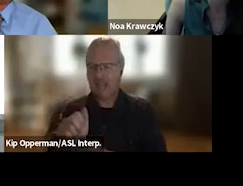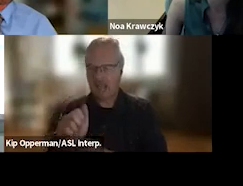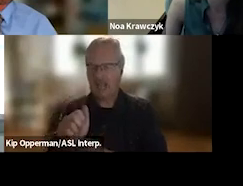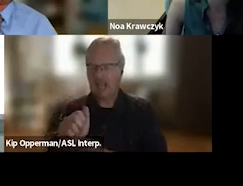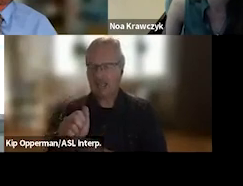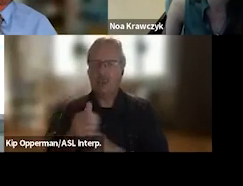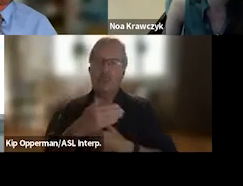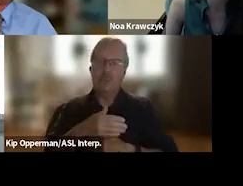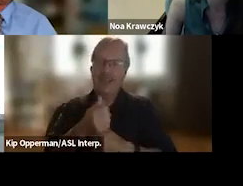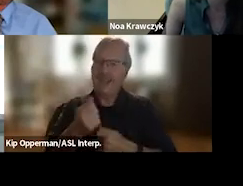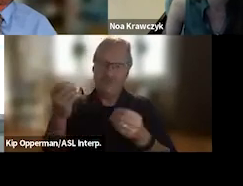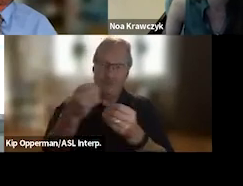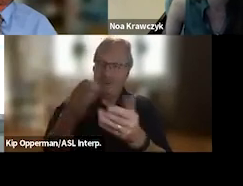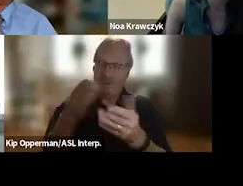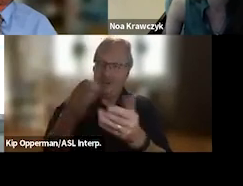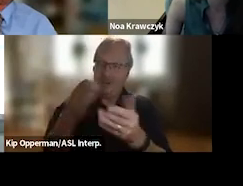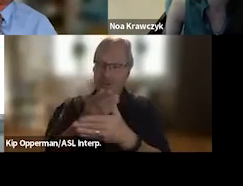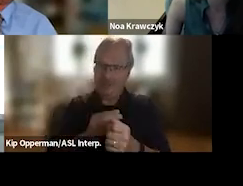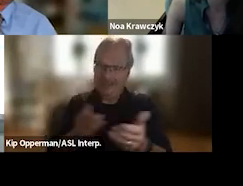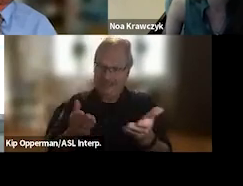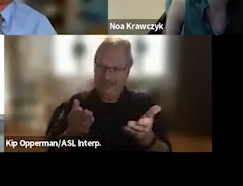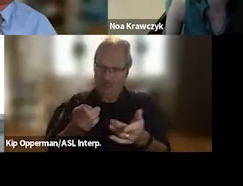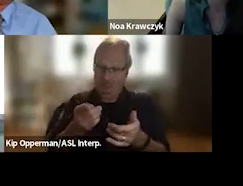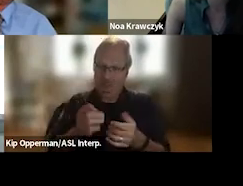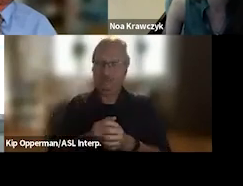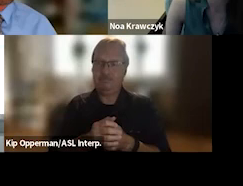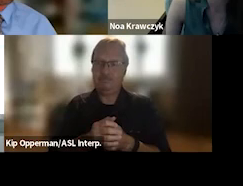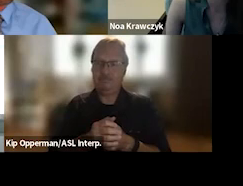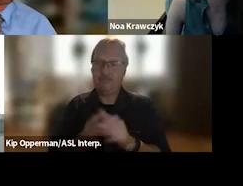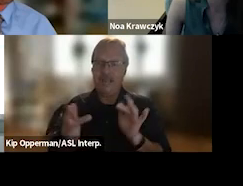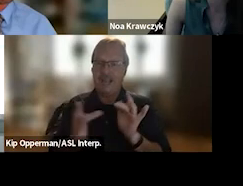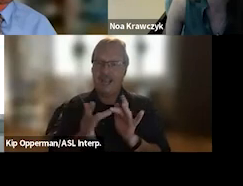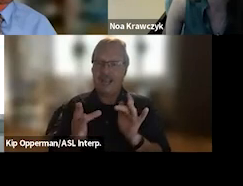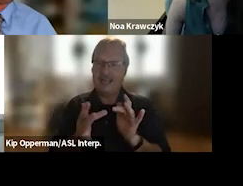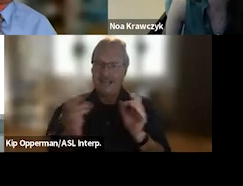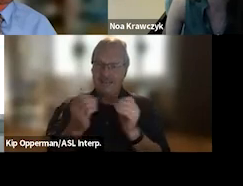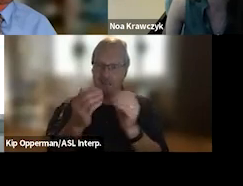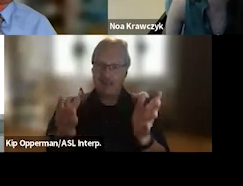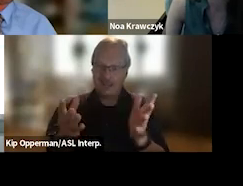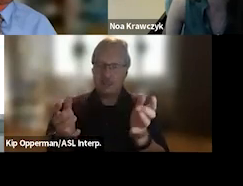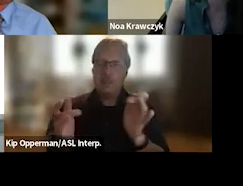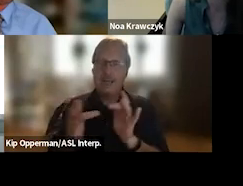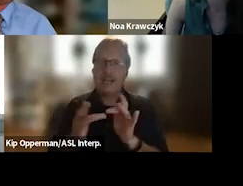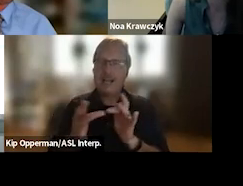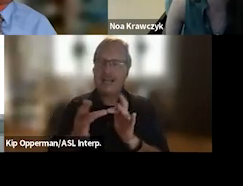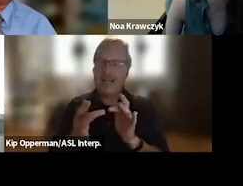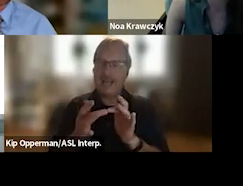you can share with us here. And finally, our contact information. If you'd like to contact the GAINS Center or SAMHSA,